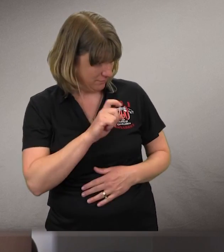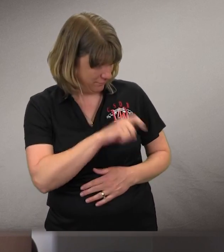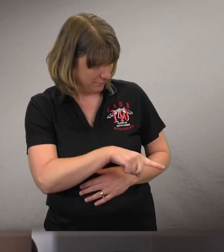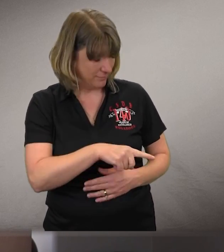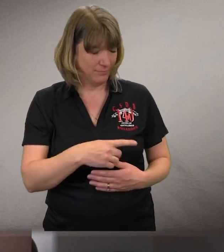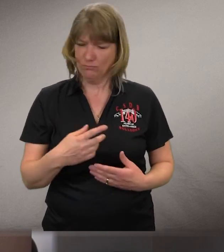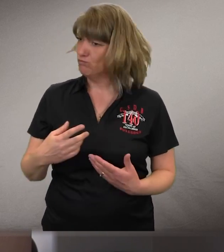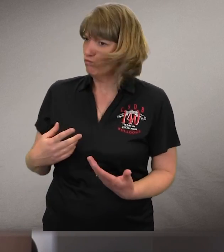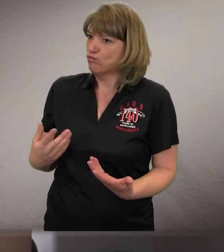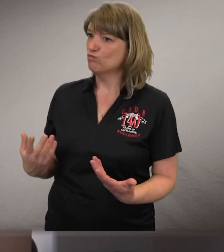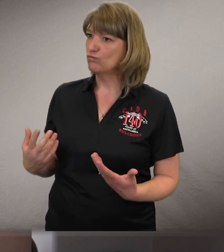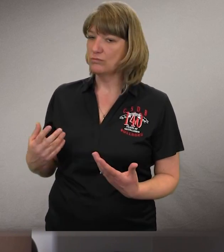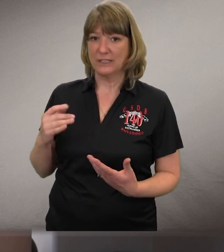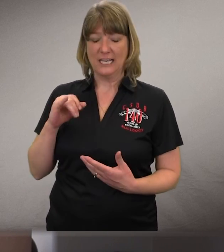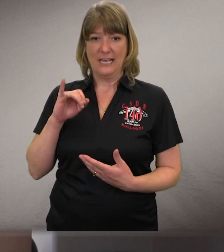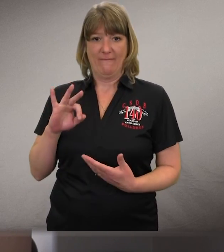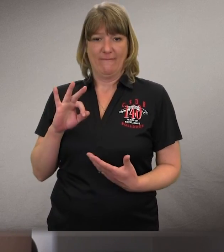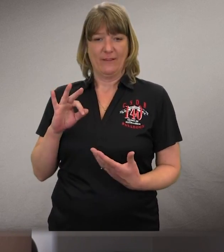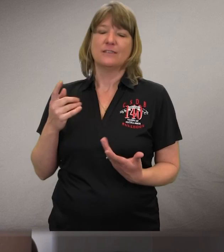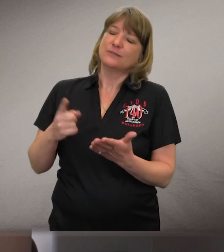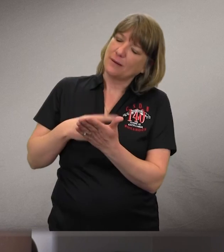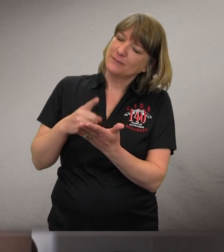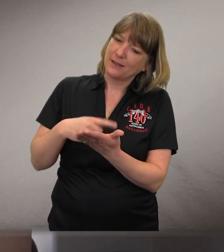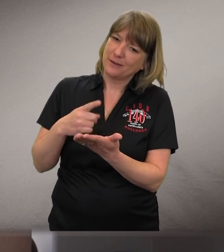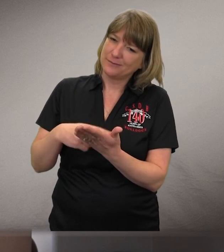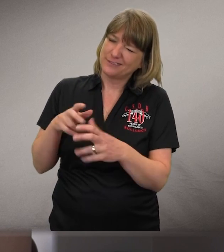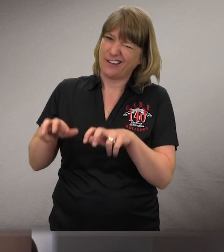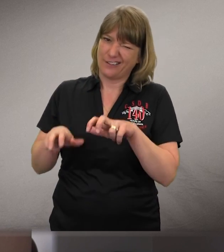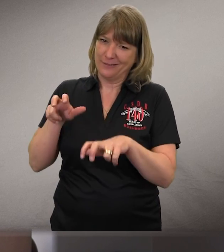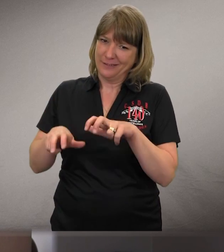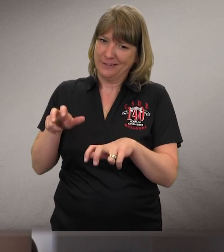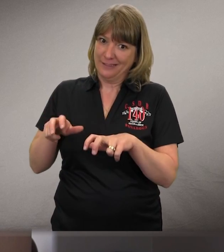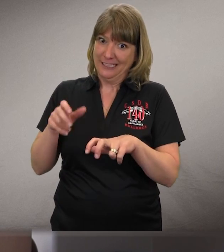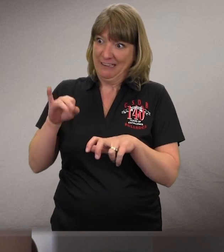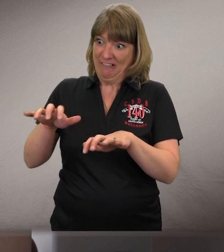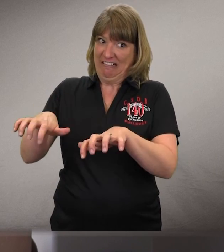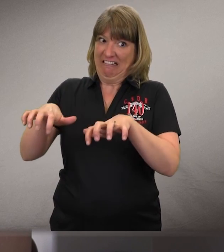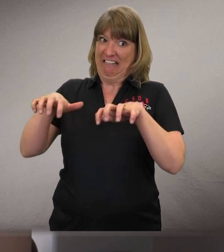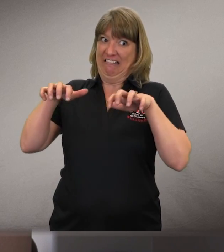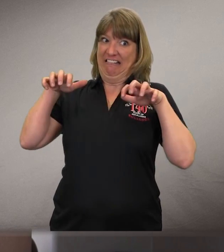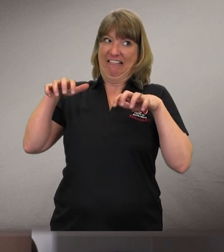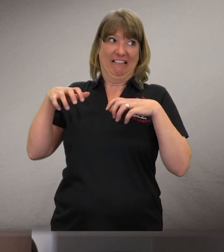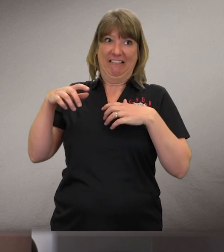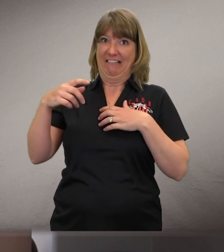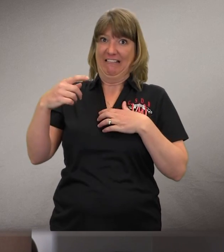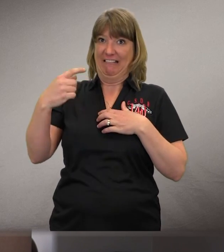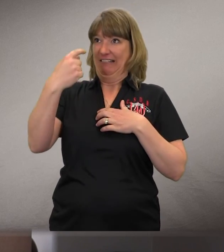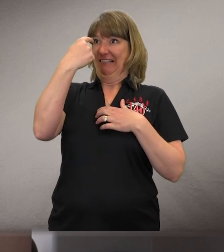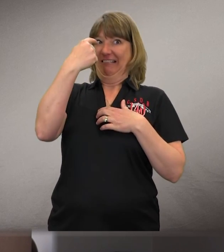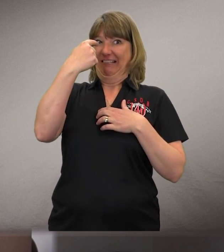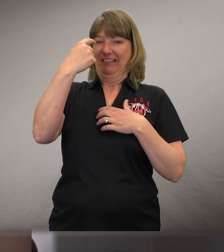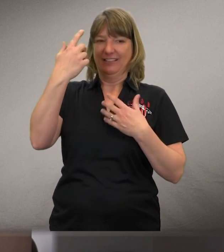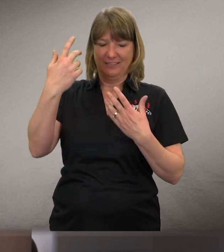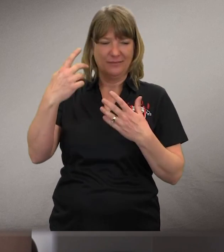"You understand everything?" Sometimes, it would to be kind of awkward, if it's a big crowd of people.